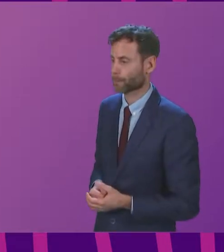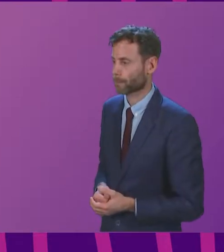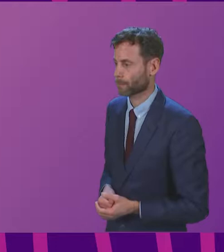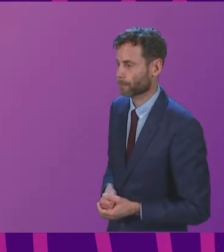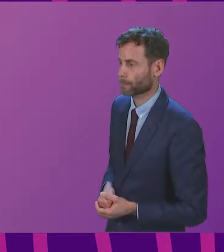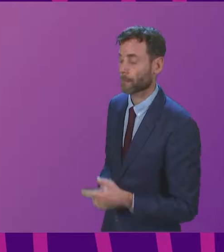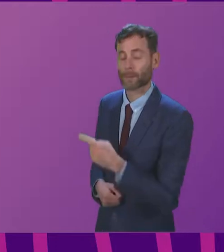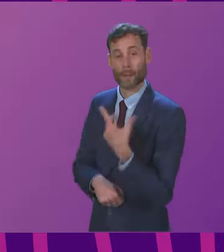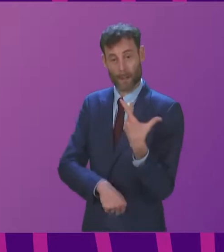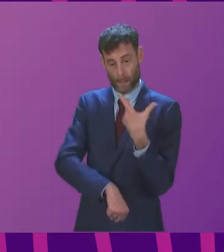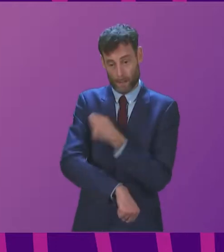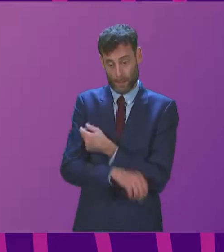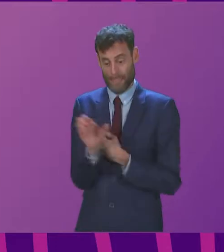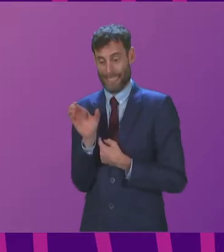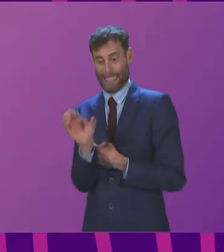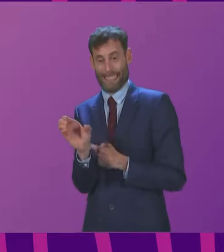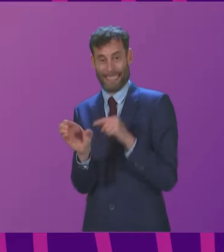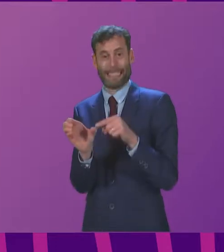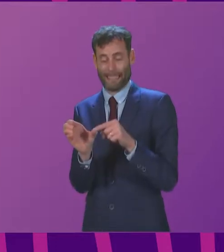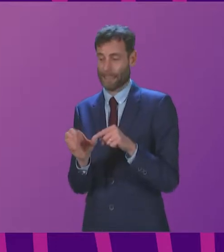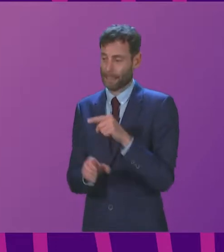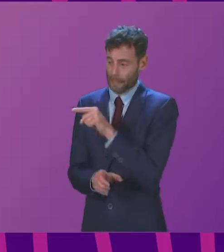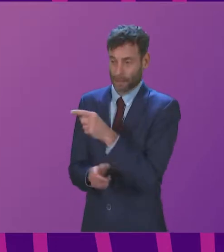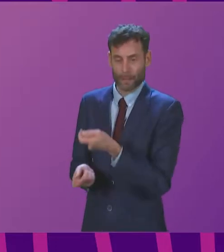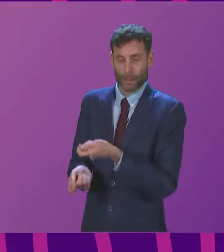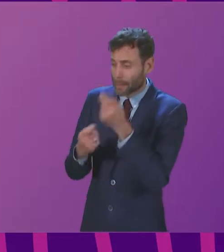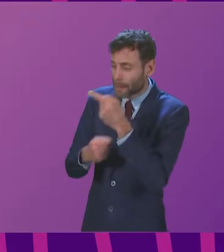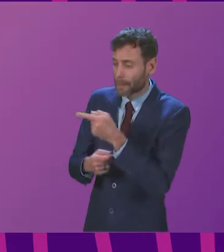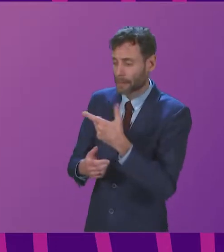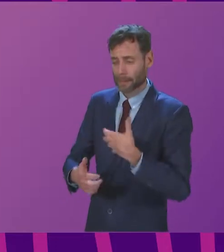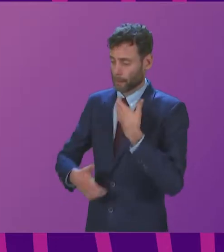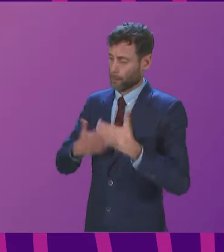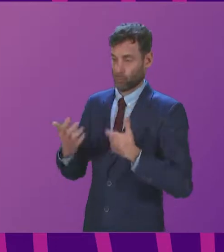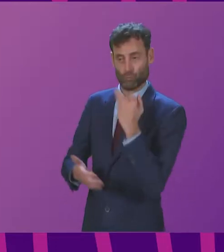On vaccination certification, Anas Sarwar is fundamentally wrong. The error that he makes